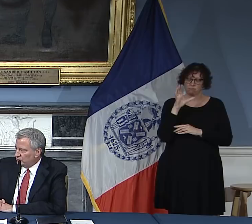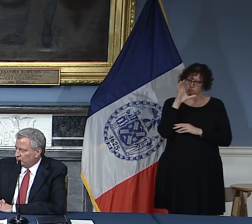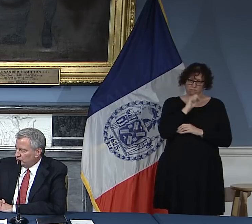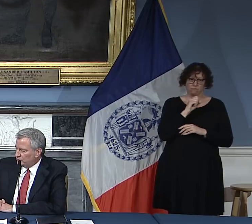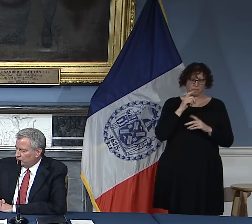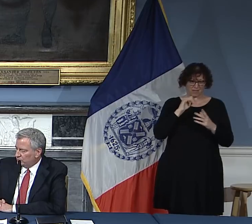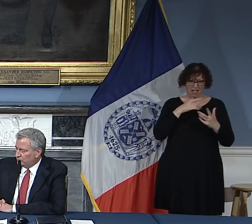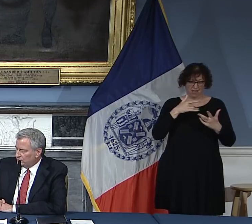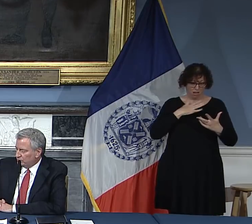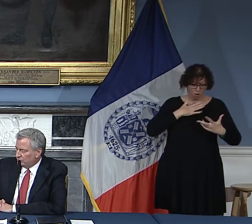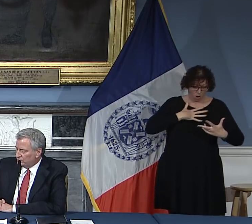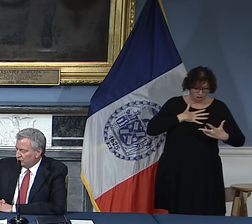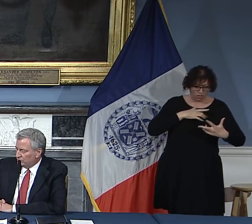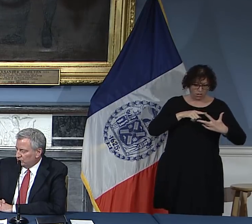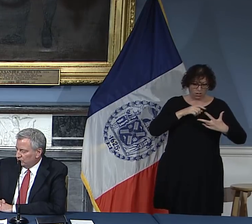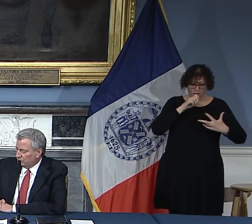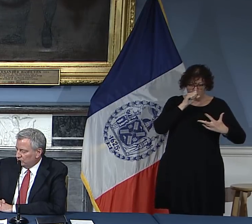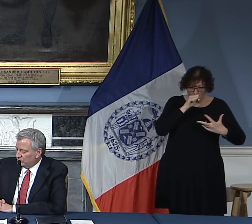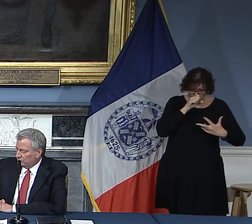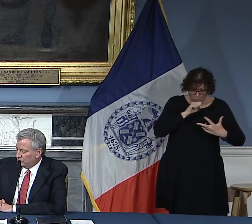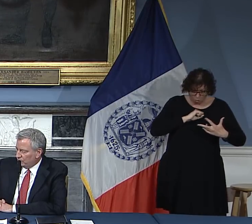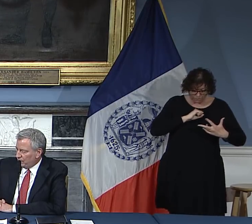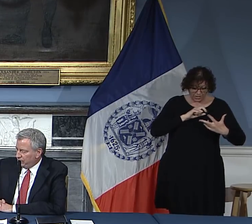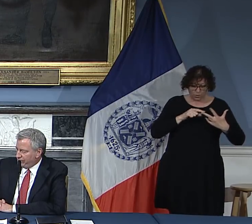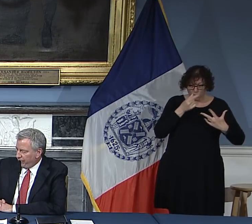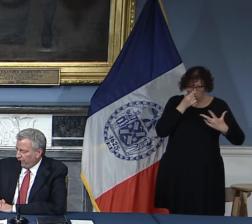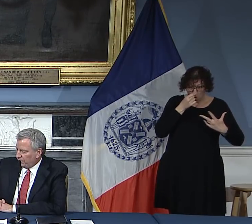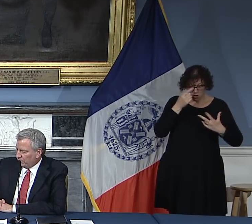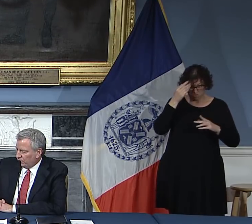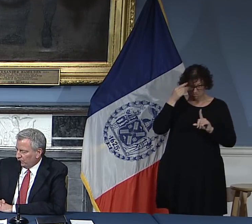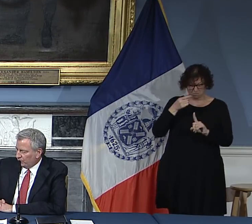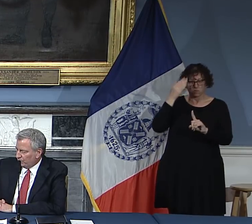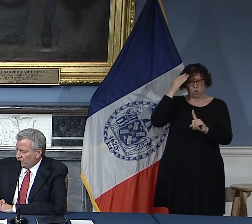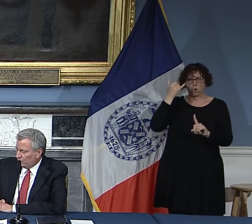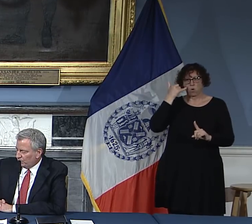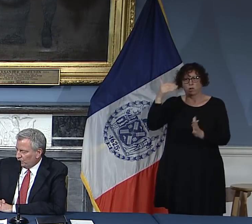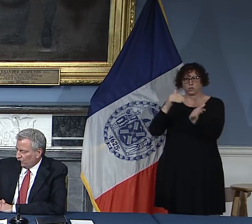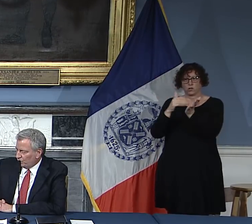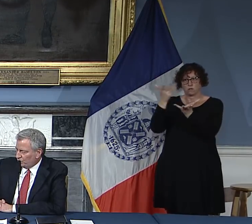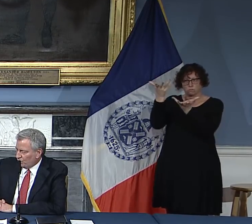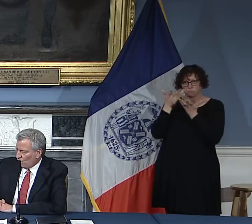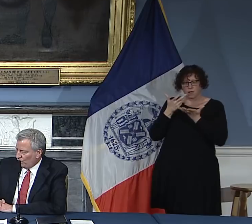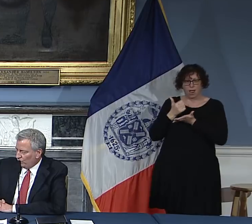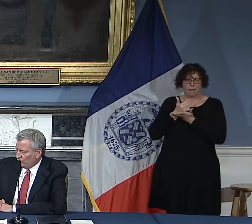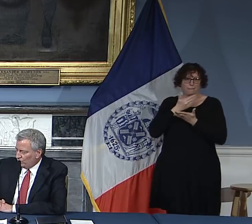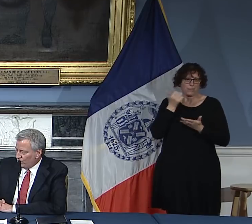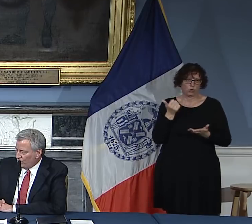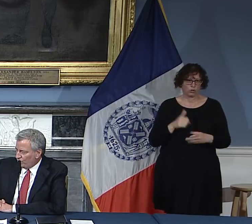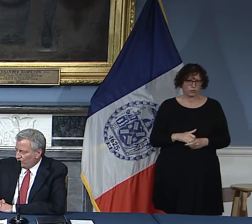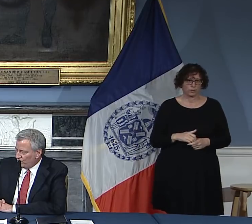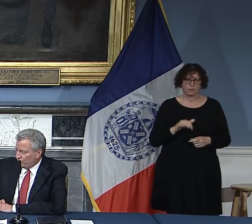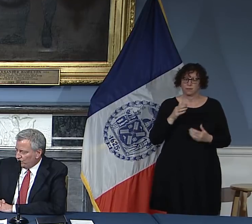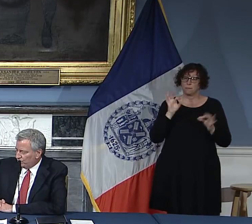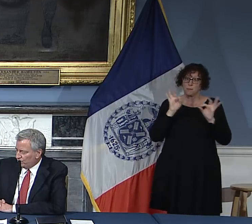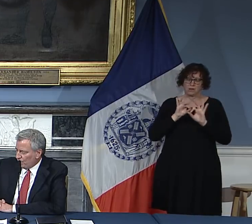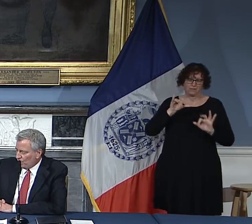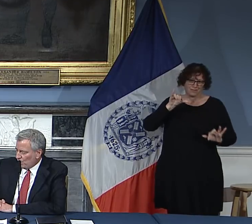ASSUME THEY HAVE BE EENXPOSE AND THEY SHOULD ISOLEAT THEMSELVES, STAYING HOME FOR SEVEN DAYS FROM THE ONSET OF SYMTPOM.S